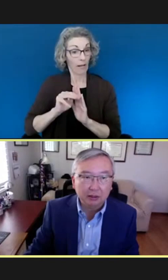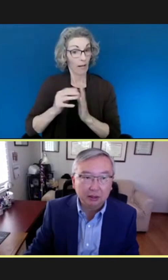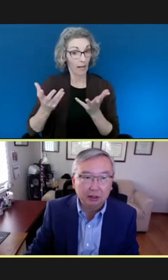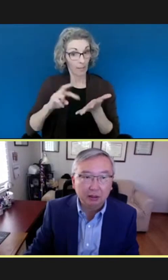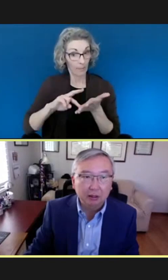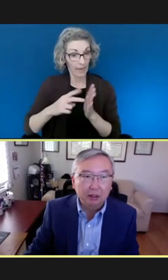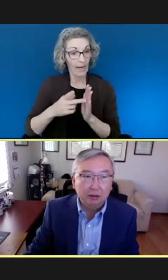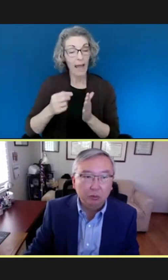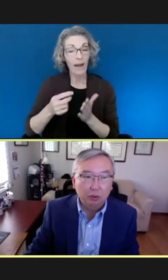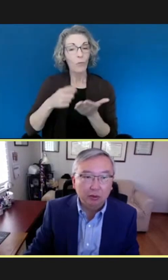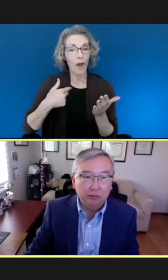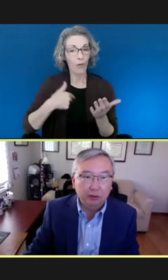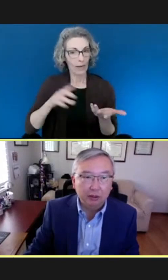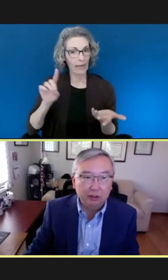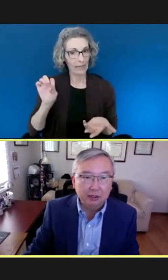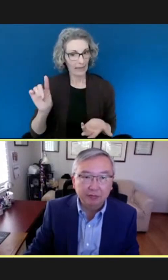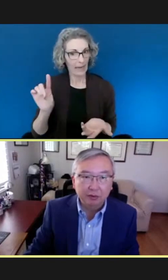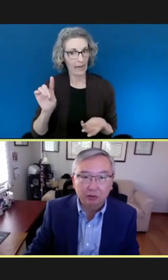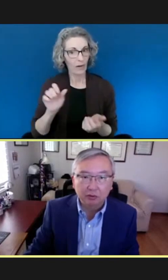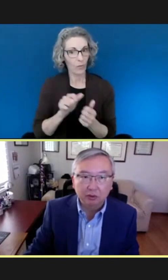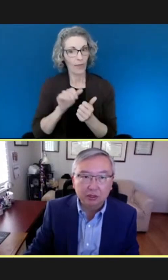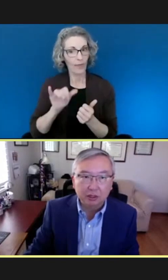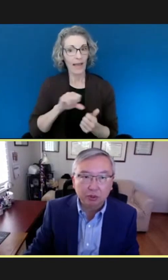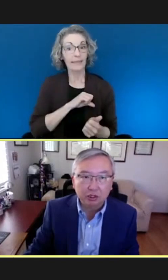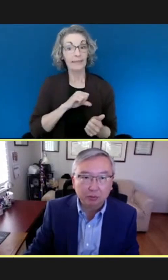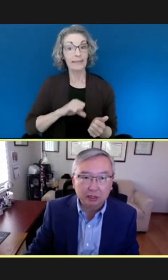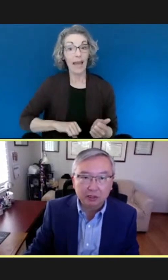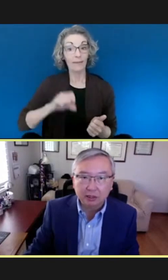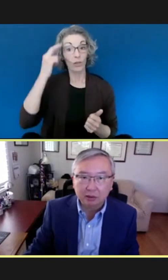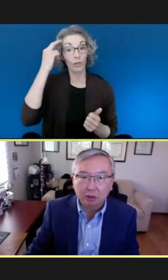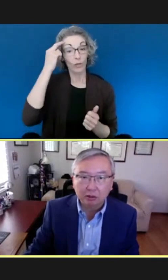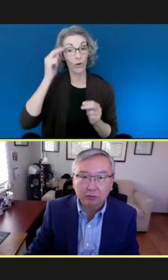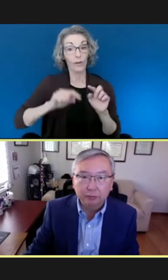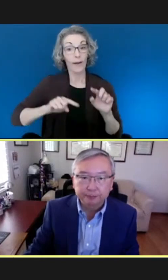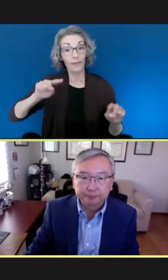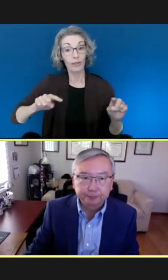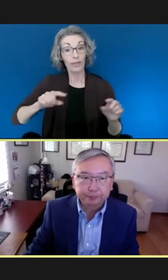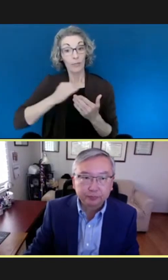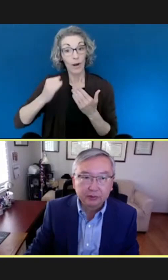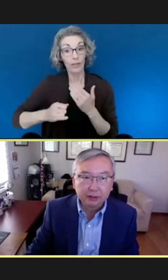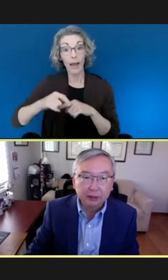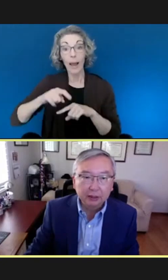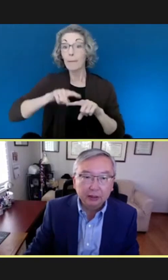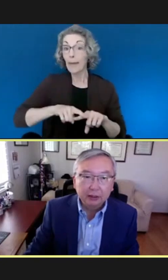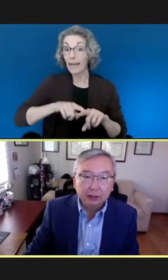is and what we did with the Stanford Neurodiversity Project based on the model.